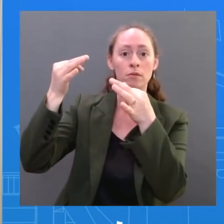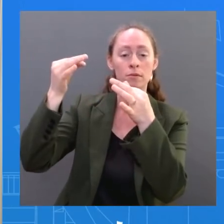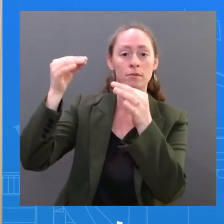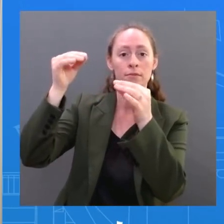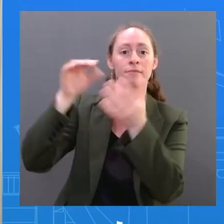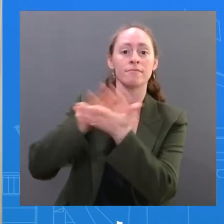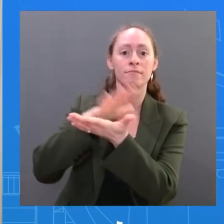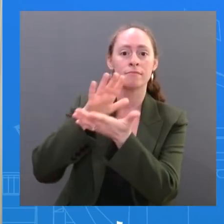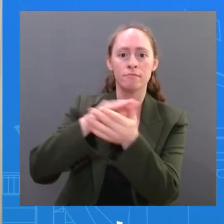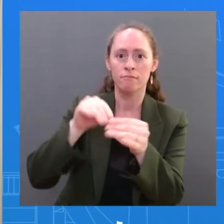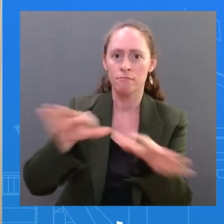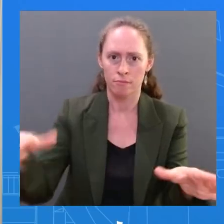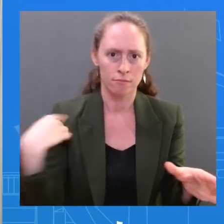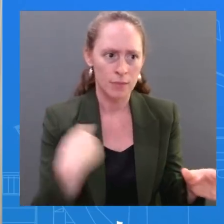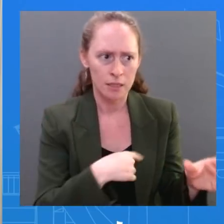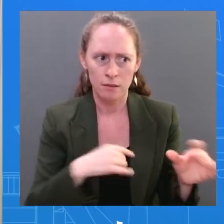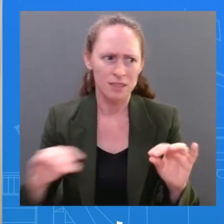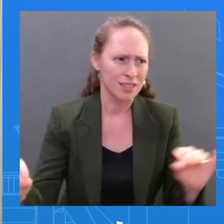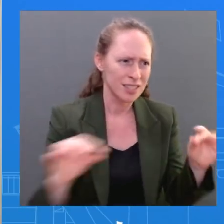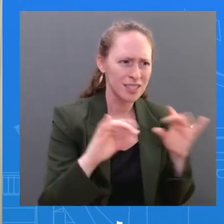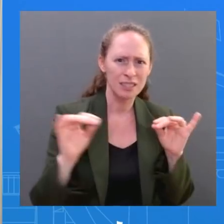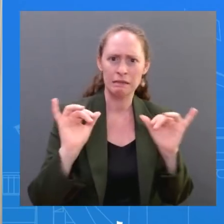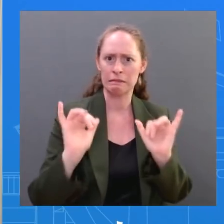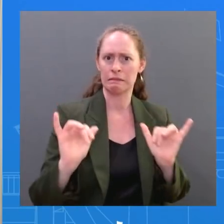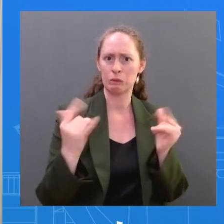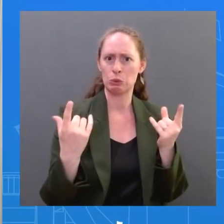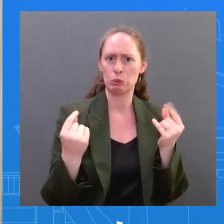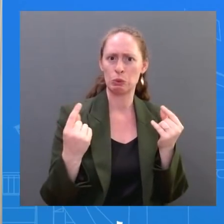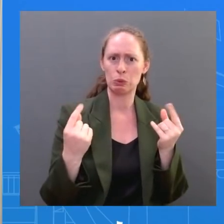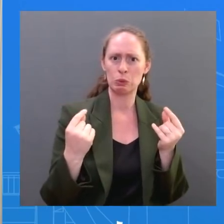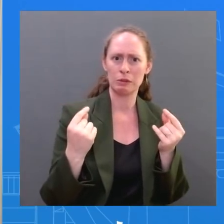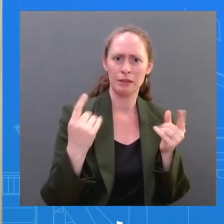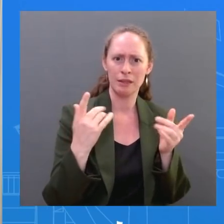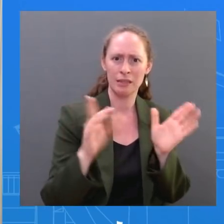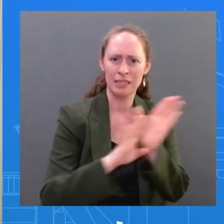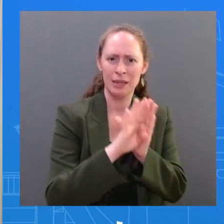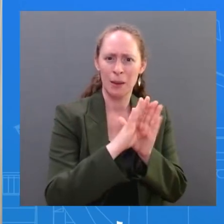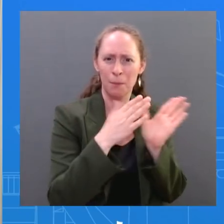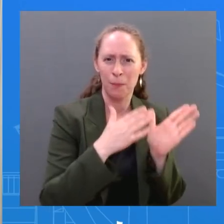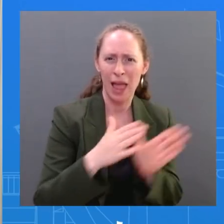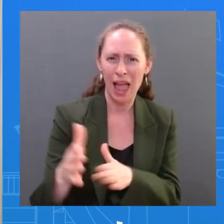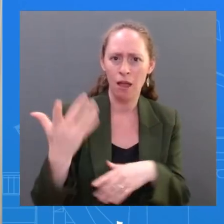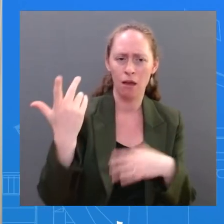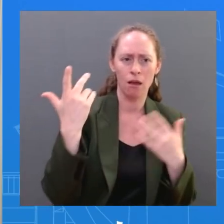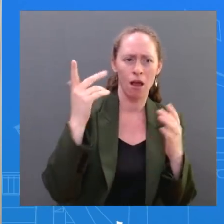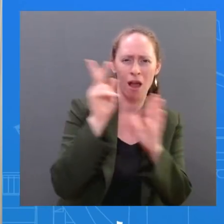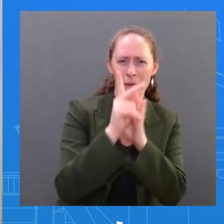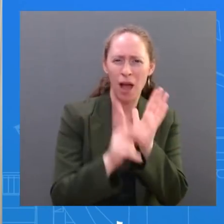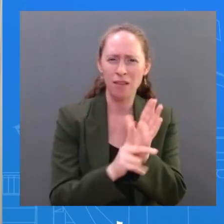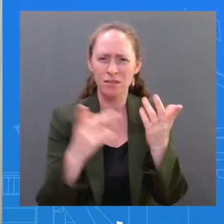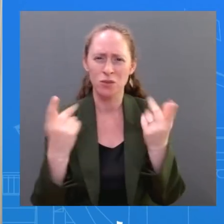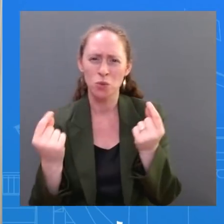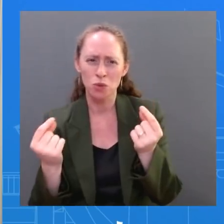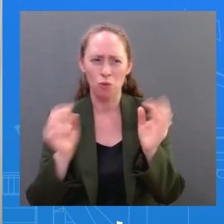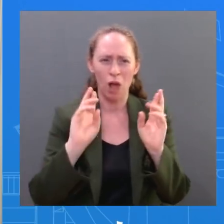and evaluated them through an intensive process to determine which were the strongest and the most meaningful.